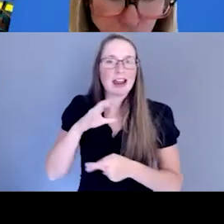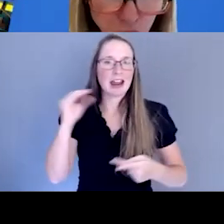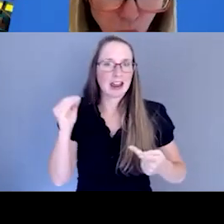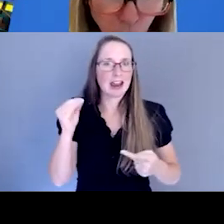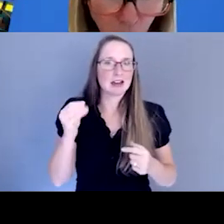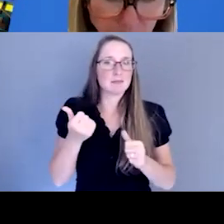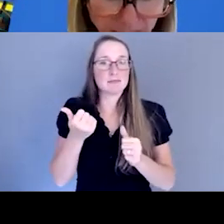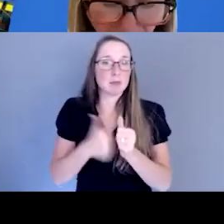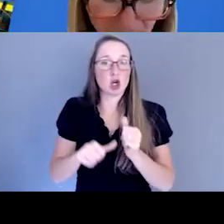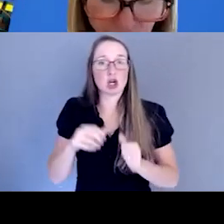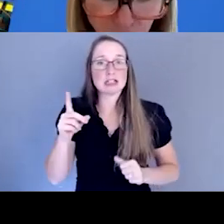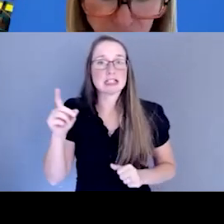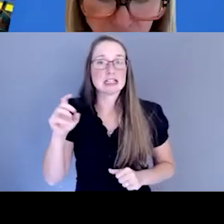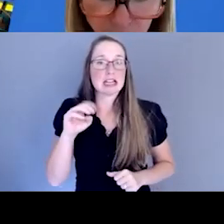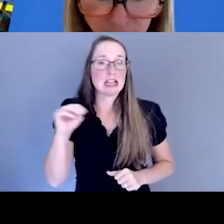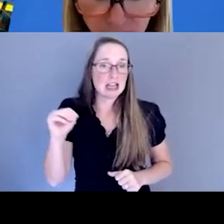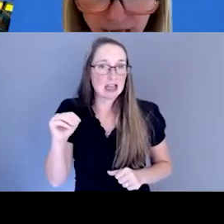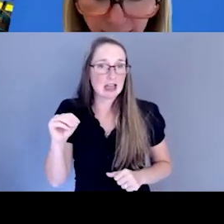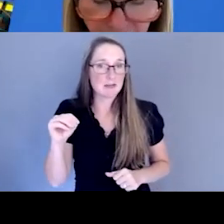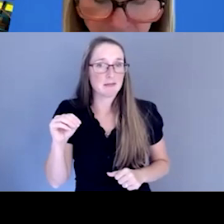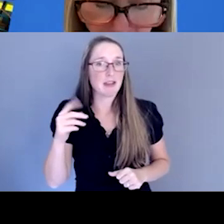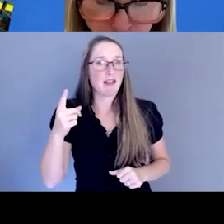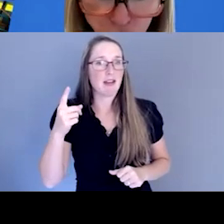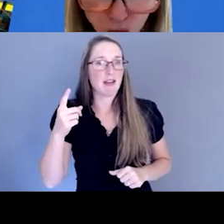to or on behalf of participants in connection